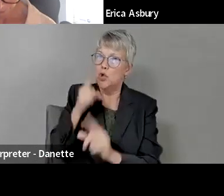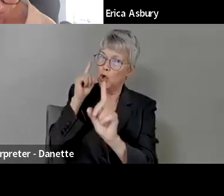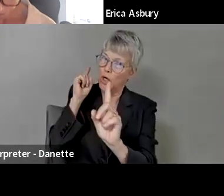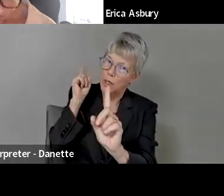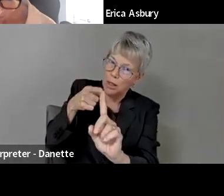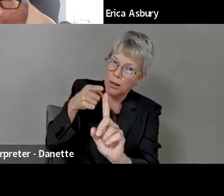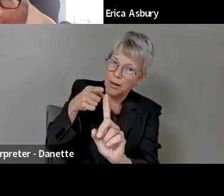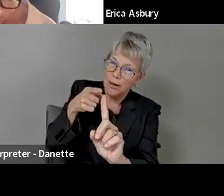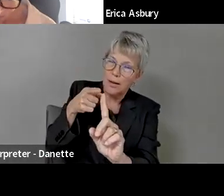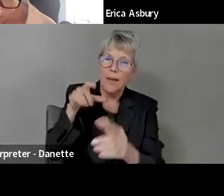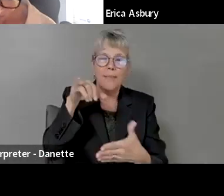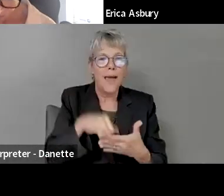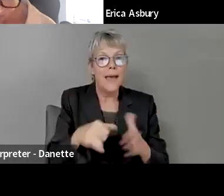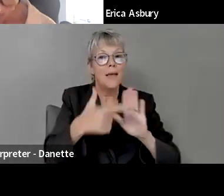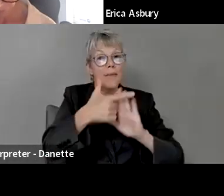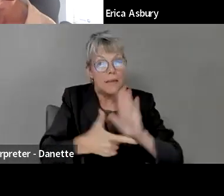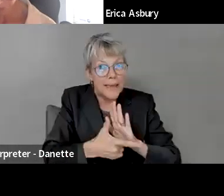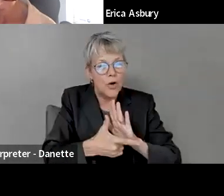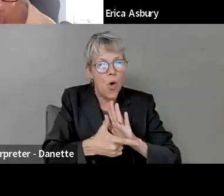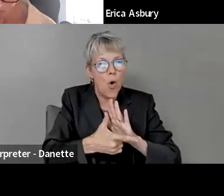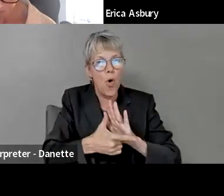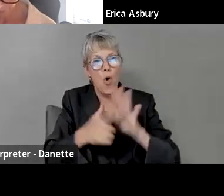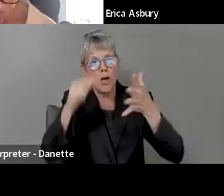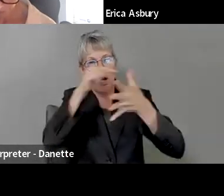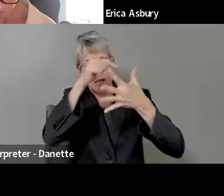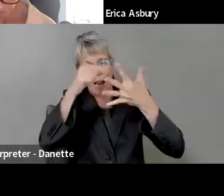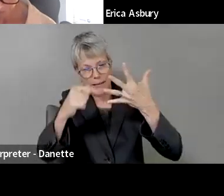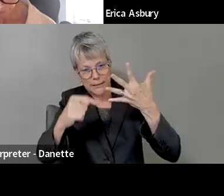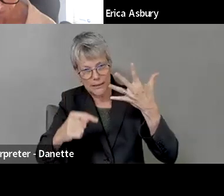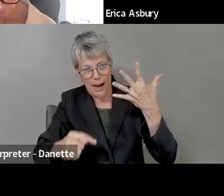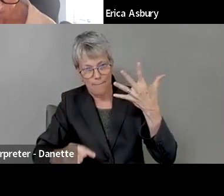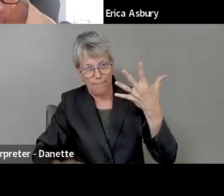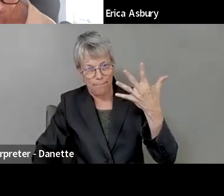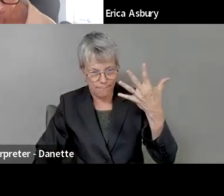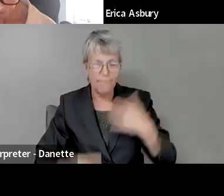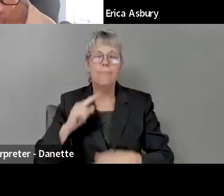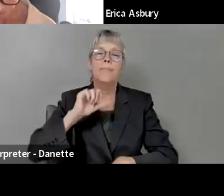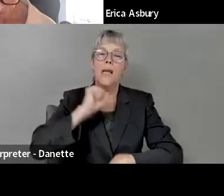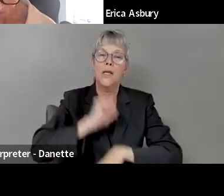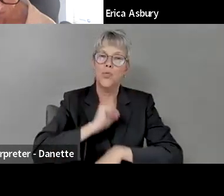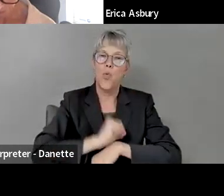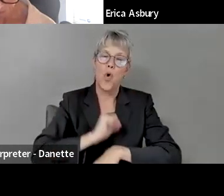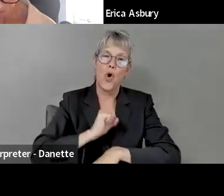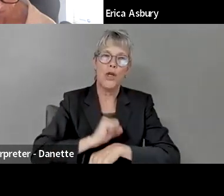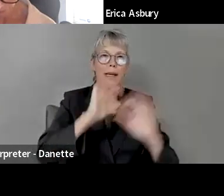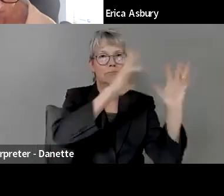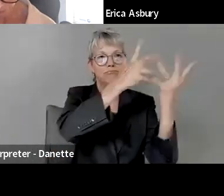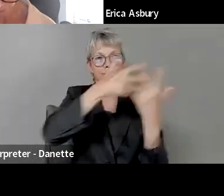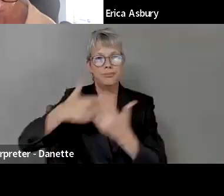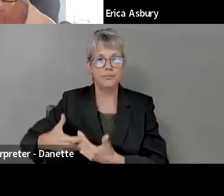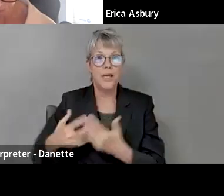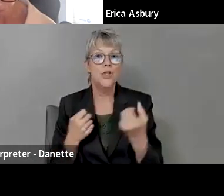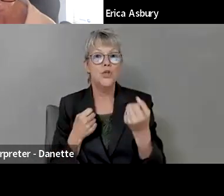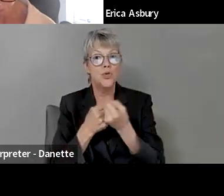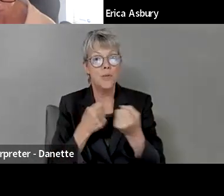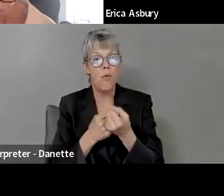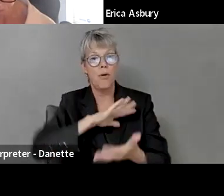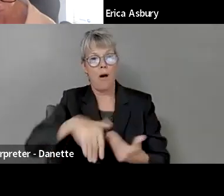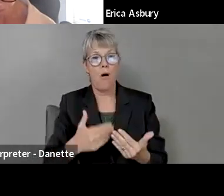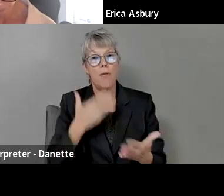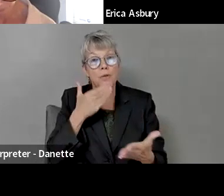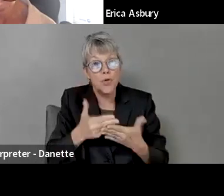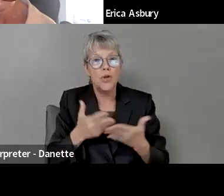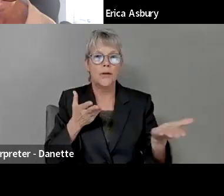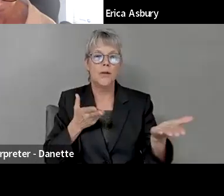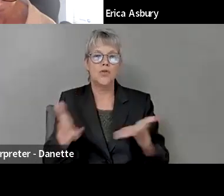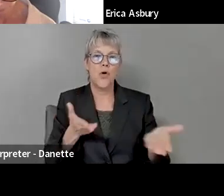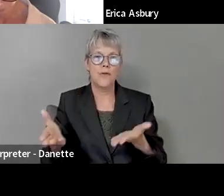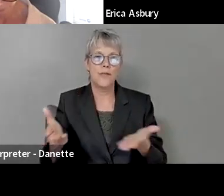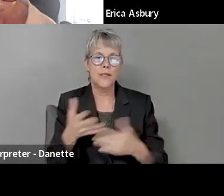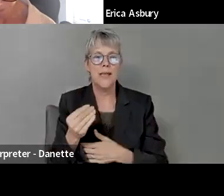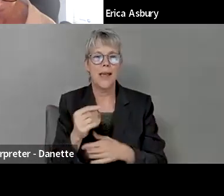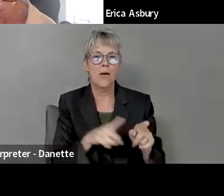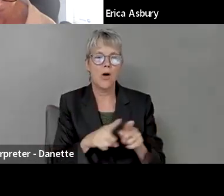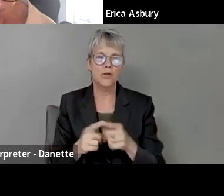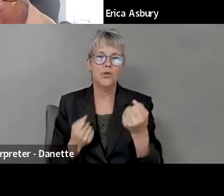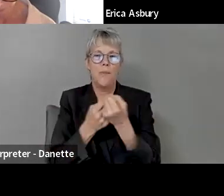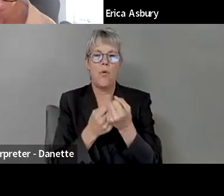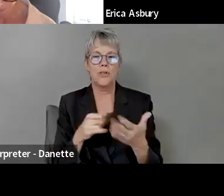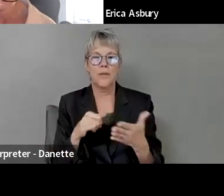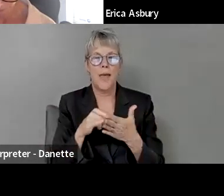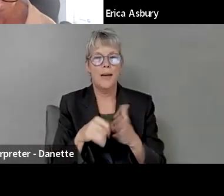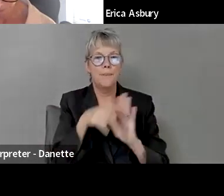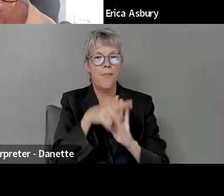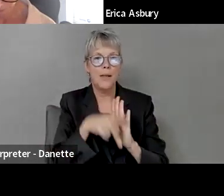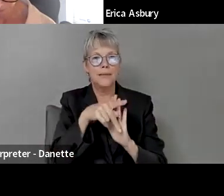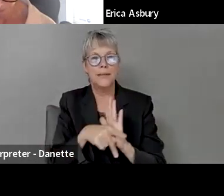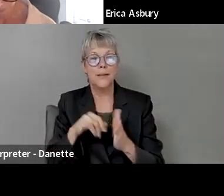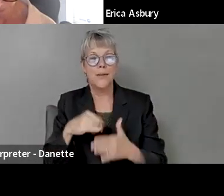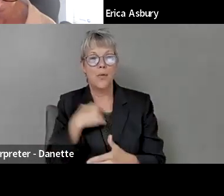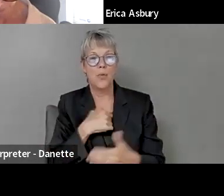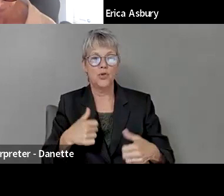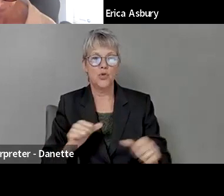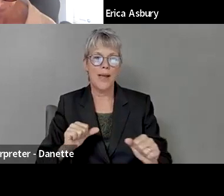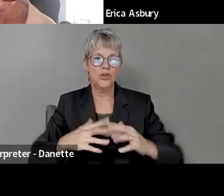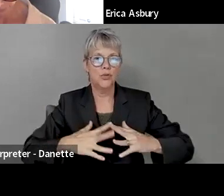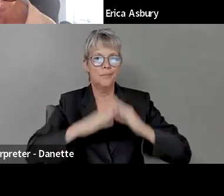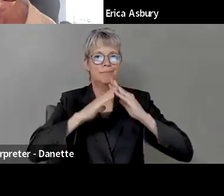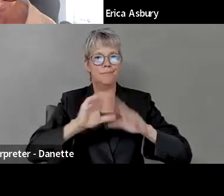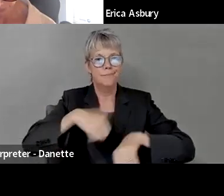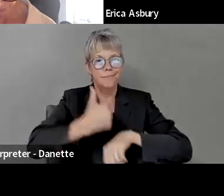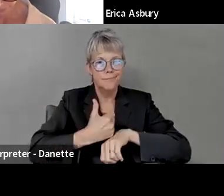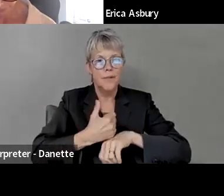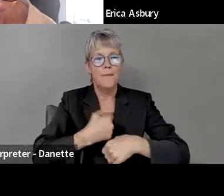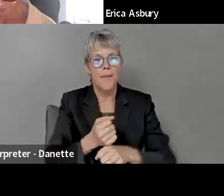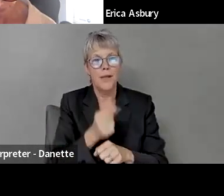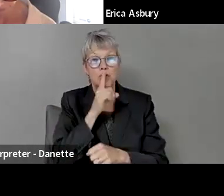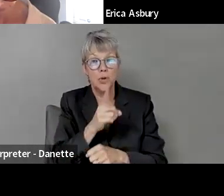Matt Herr (they): the sort of legal landscape and all that the complicated stuff behind the scenes is working as elegantly as possible in the order to support all of the good services and supports that the policy folks are trying to enact and and make sure that our our